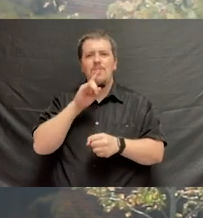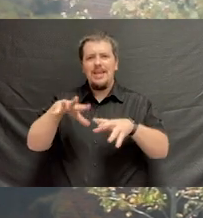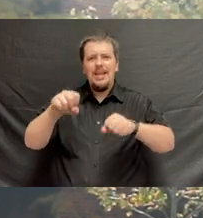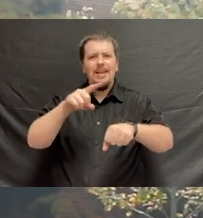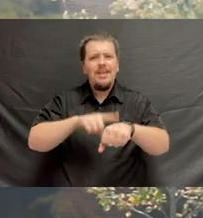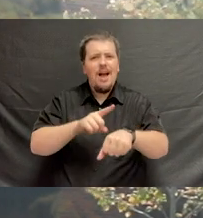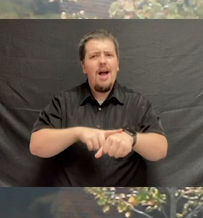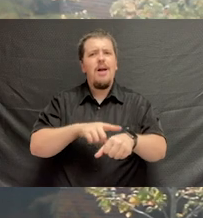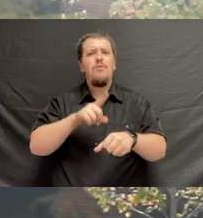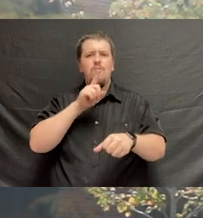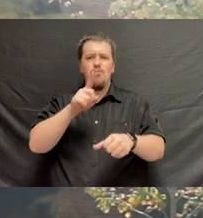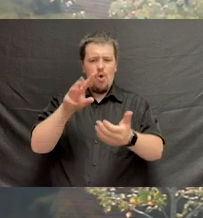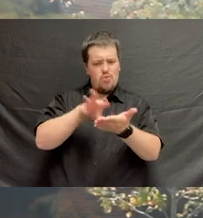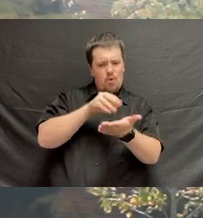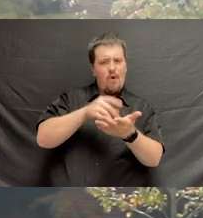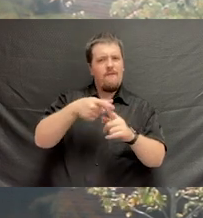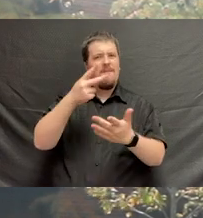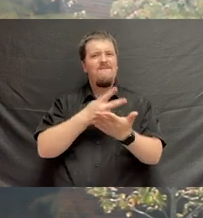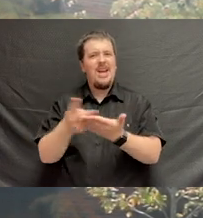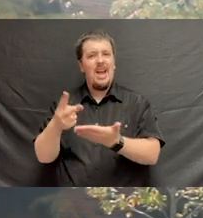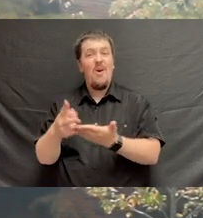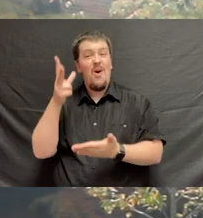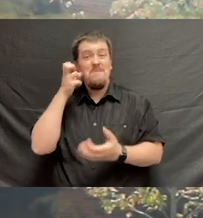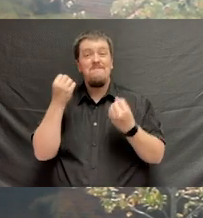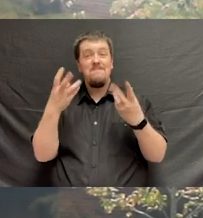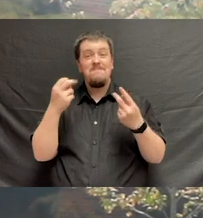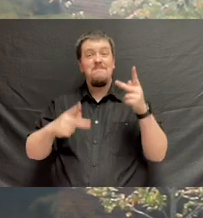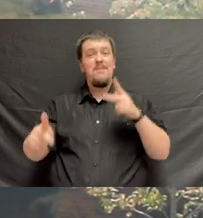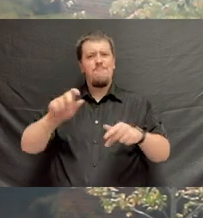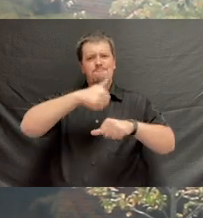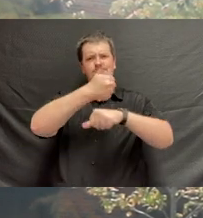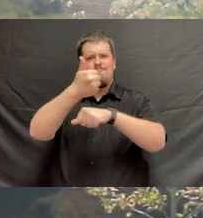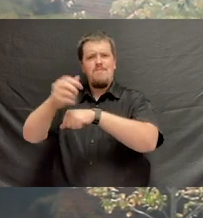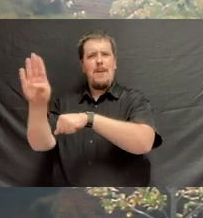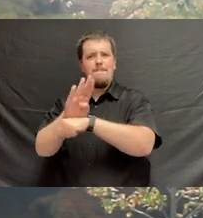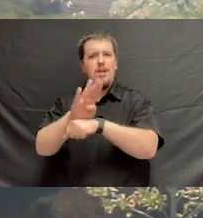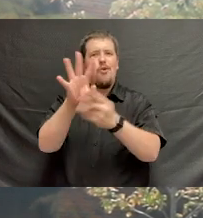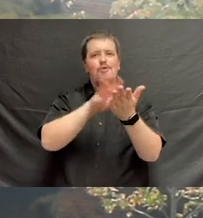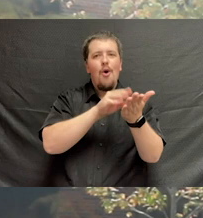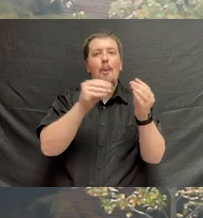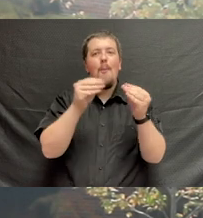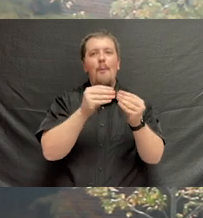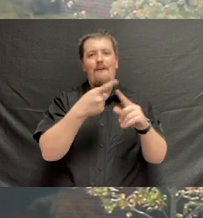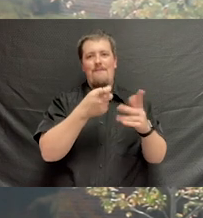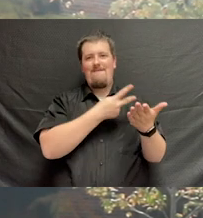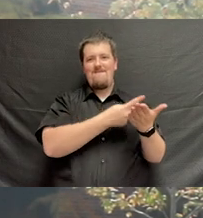take the opportunity to grow from your failures. I've heard many entrepreneurs talk about how they learned more from their failures